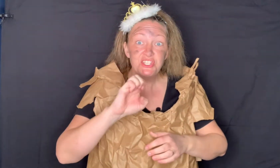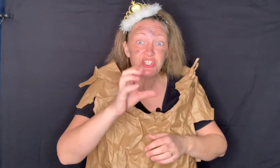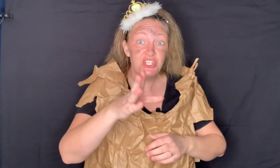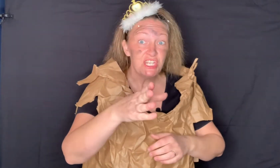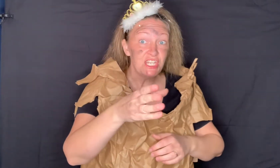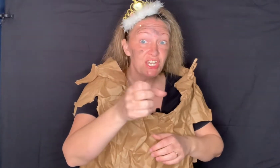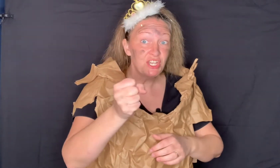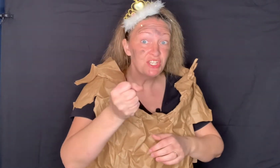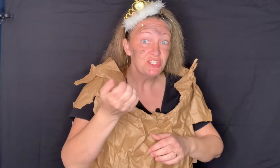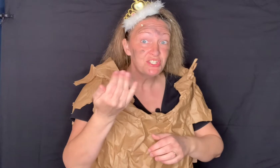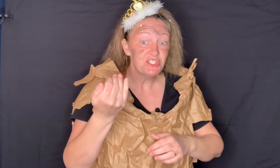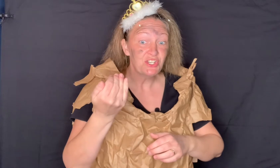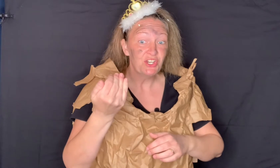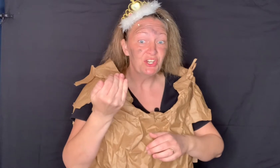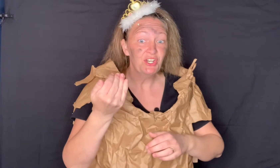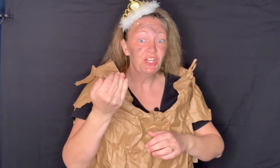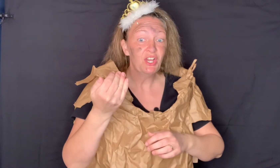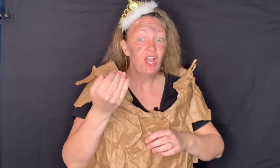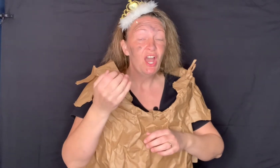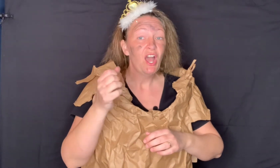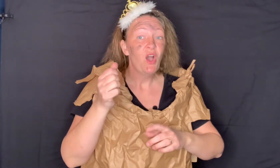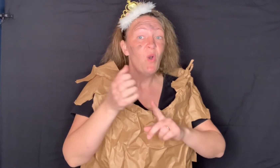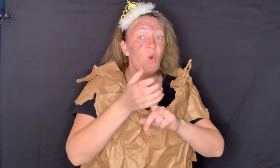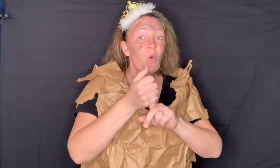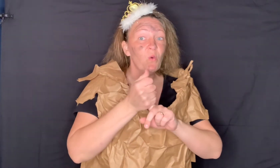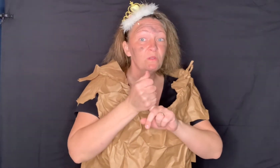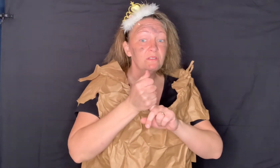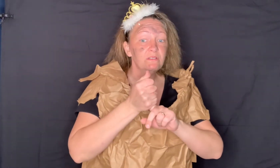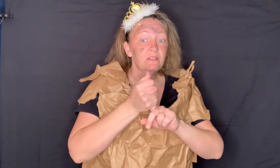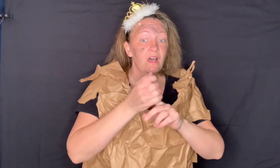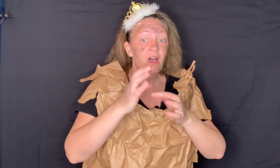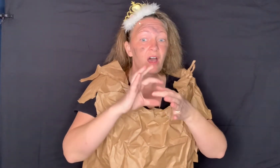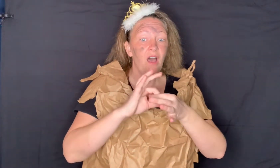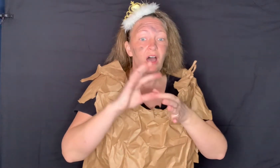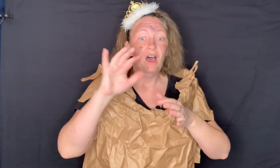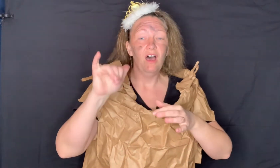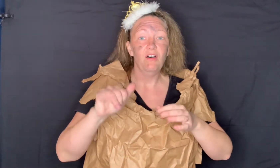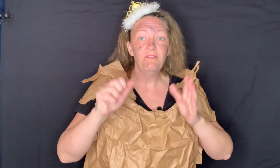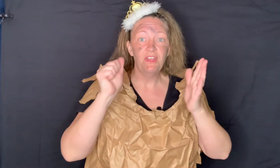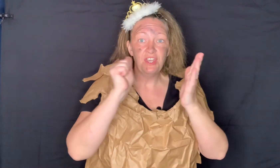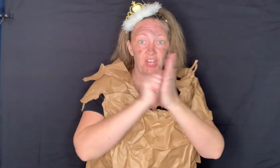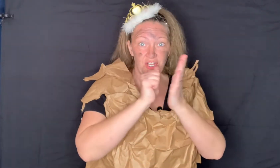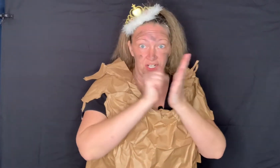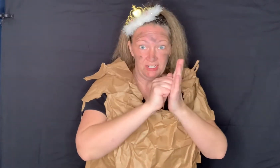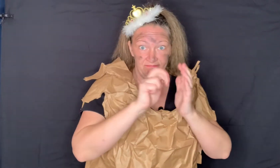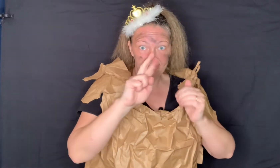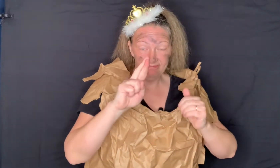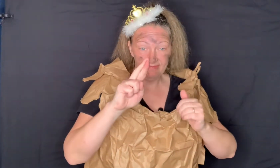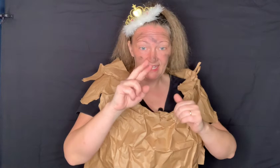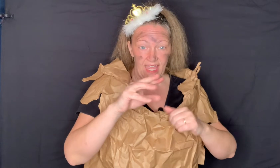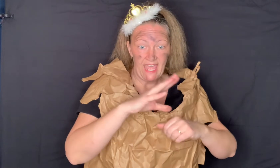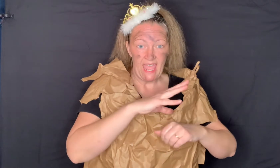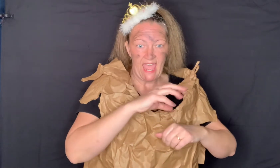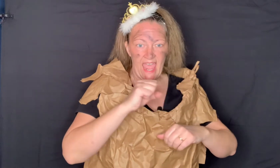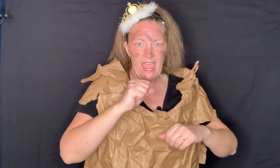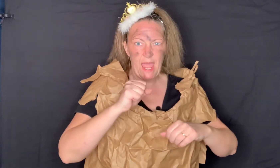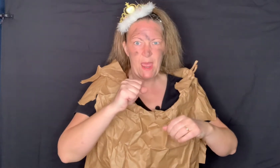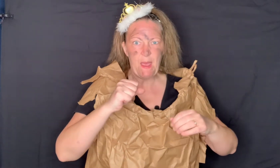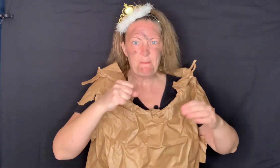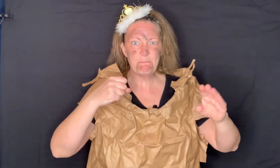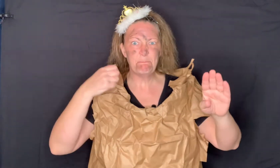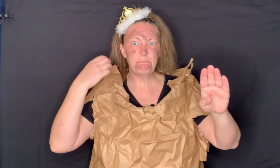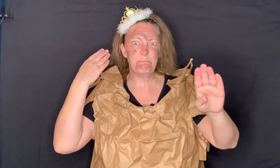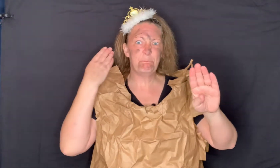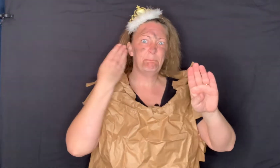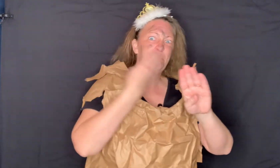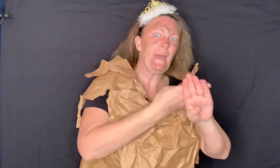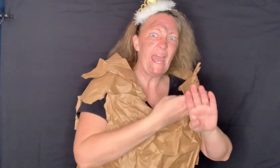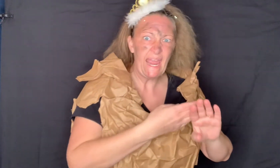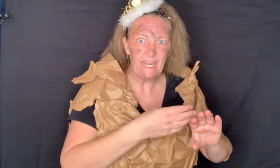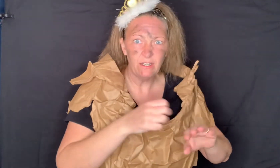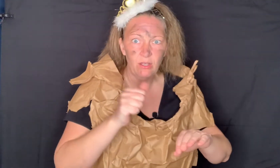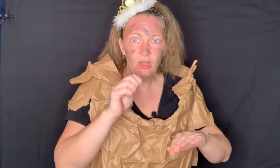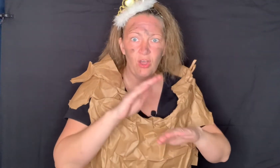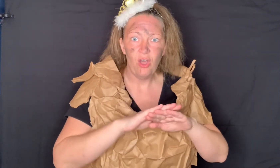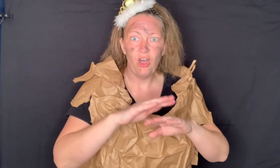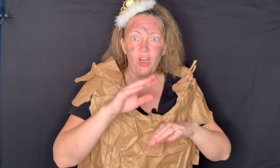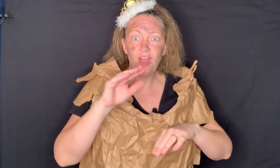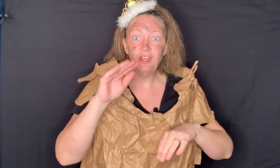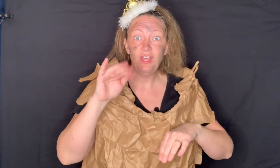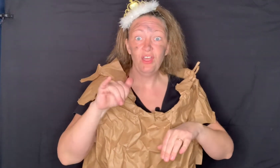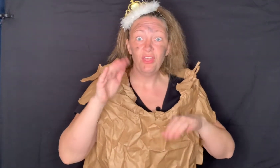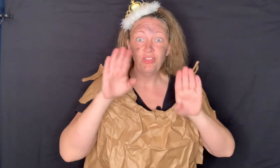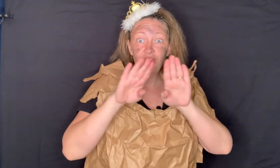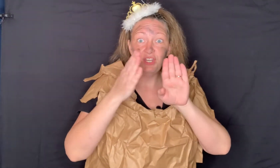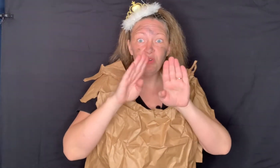She took hold of the knocker and banged on the door.